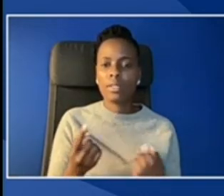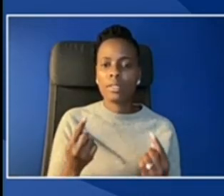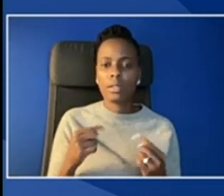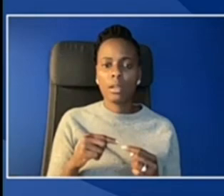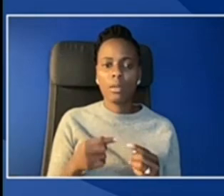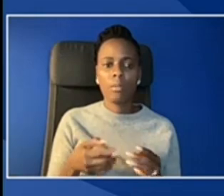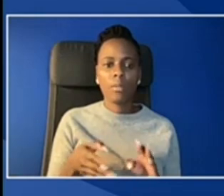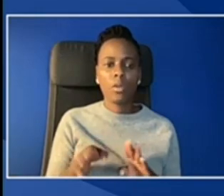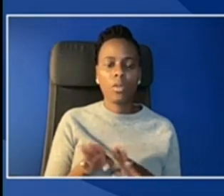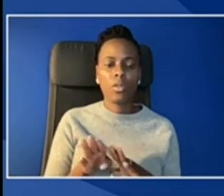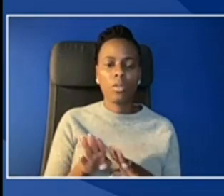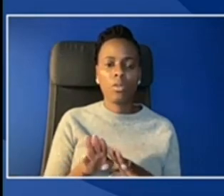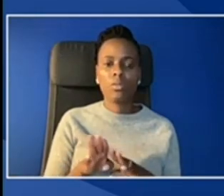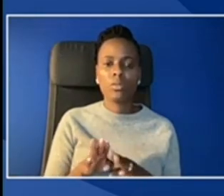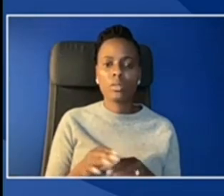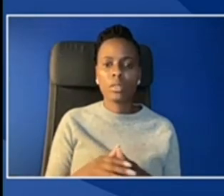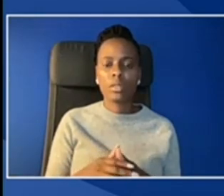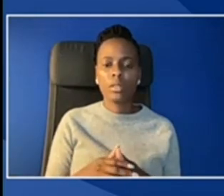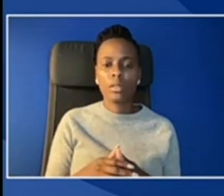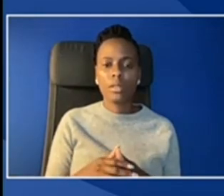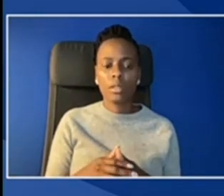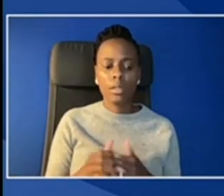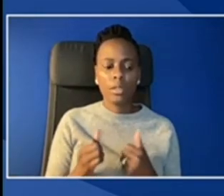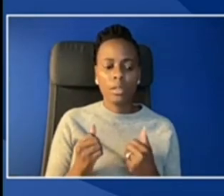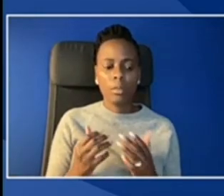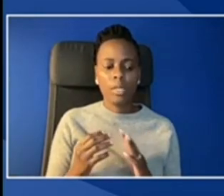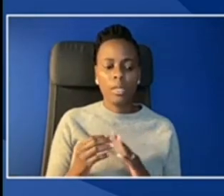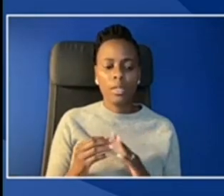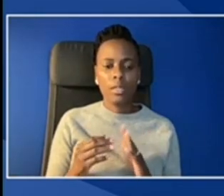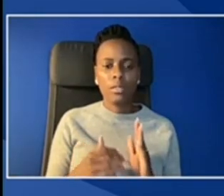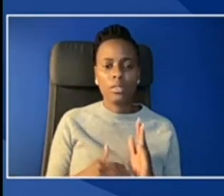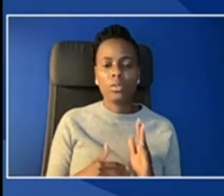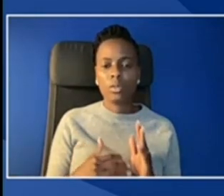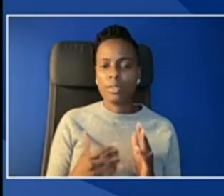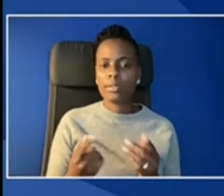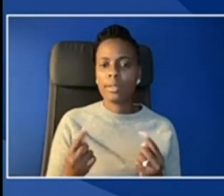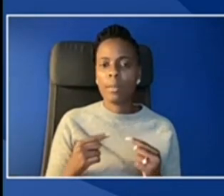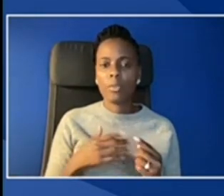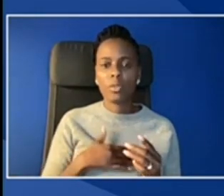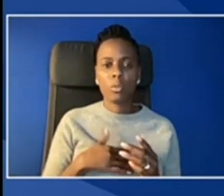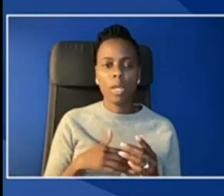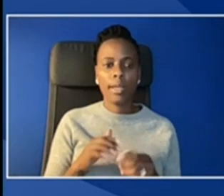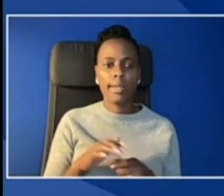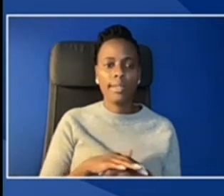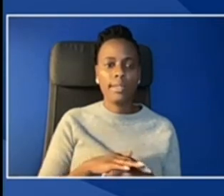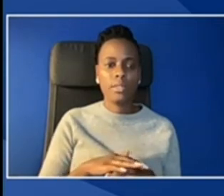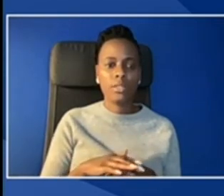many of those students end up in my district having to end up paying these